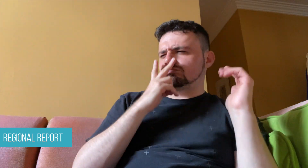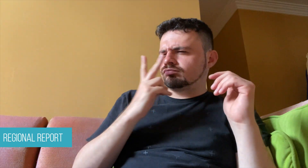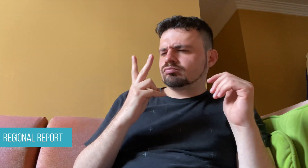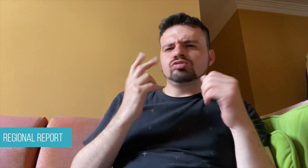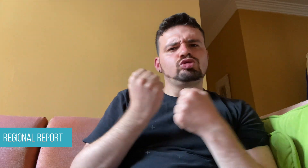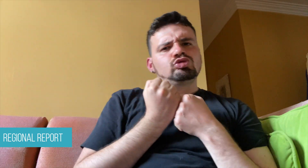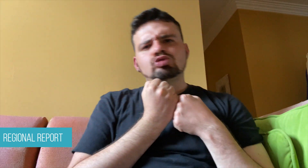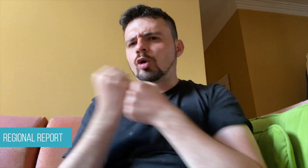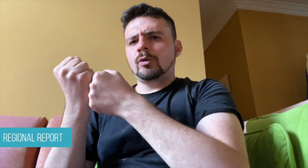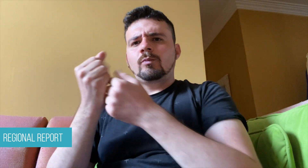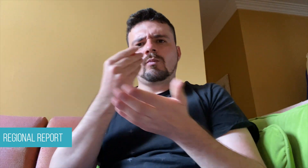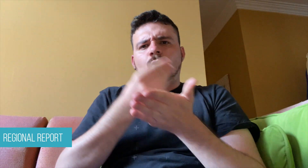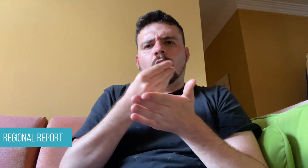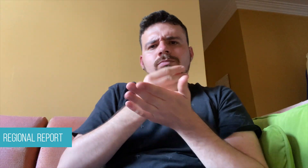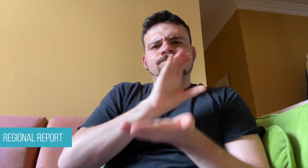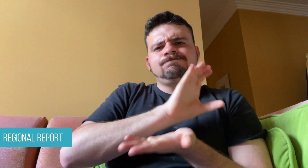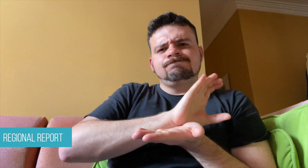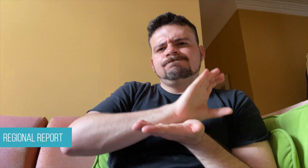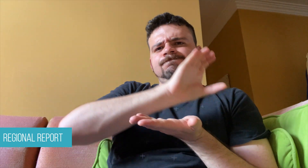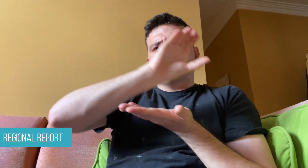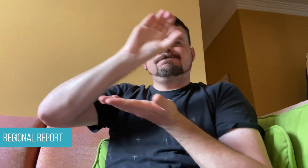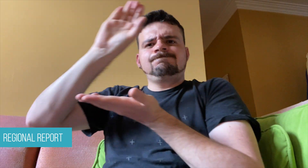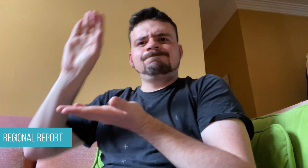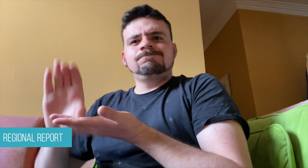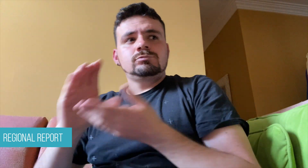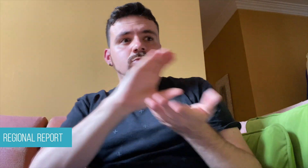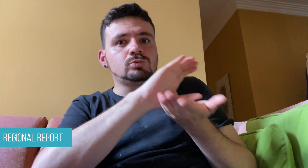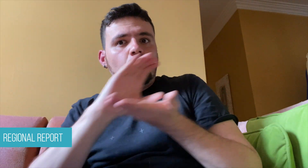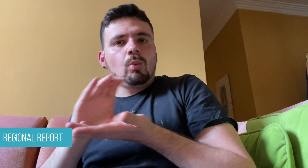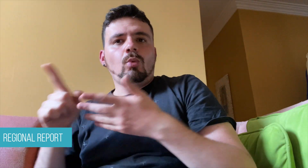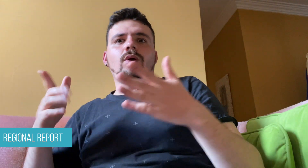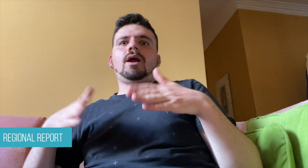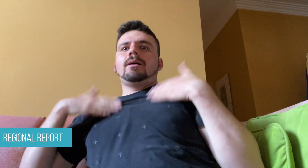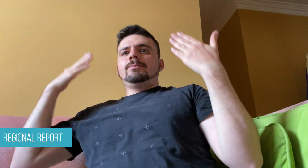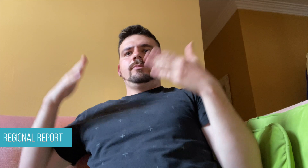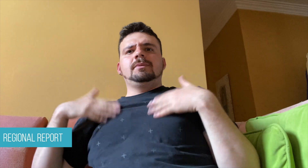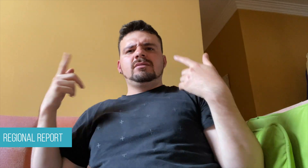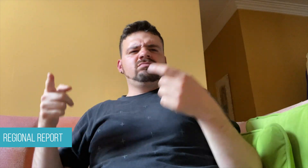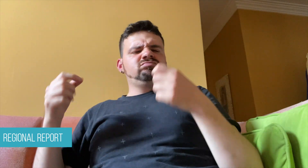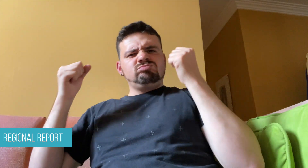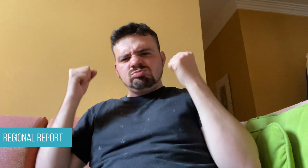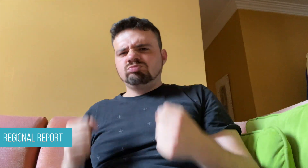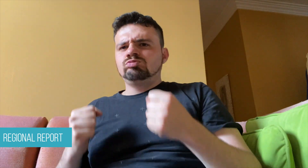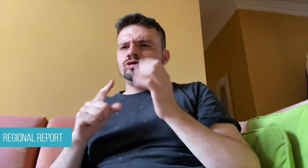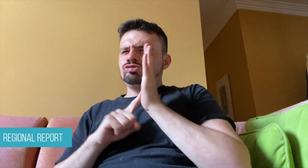He was thrilled and used the money to start up his own new business